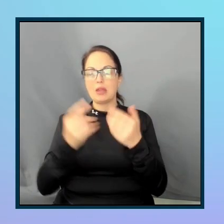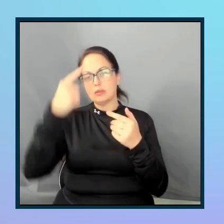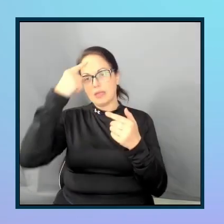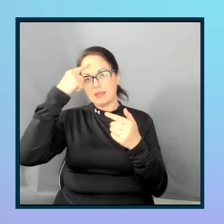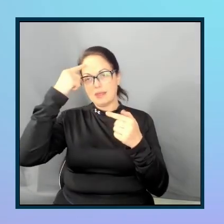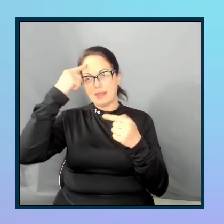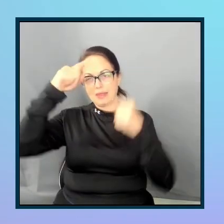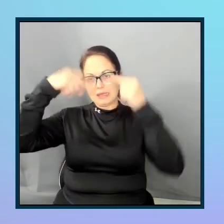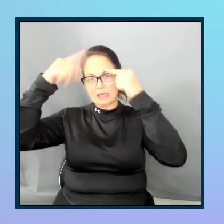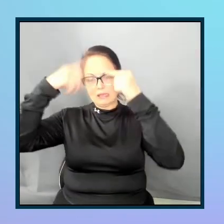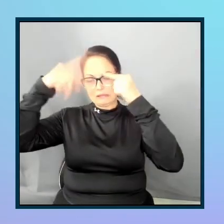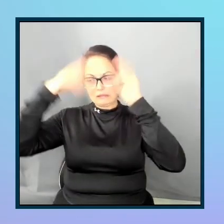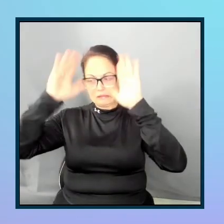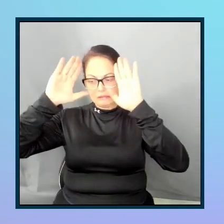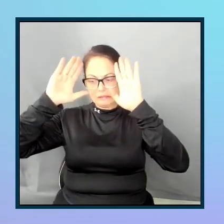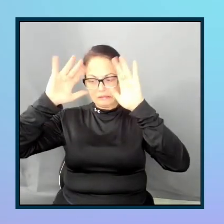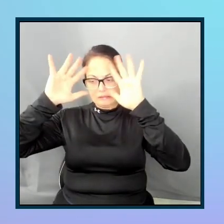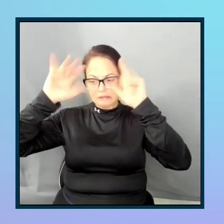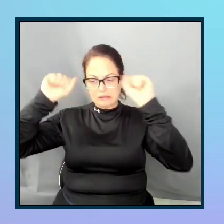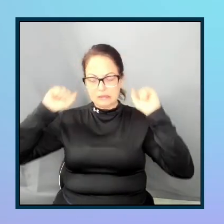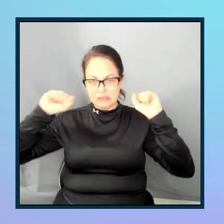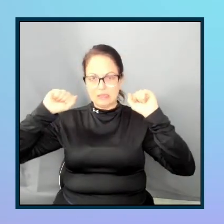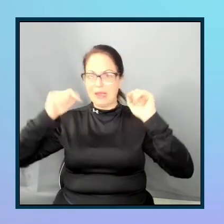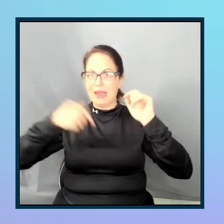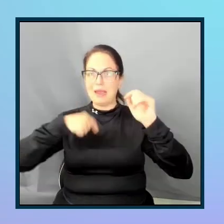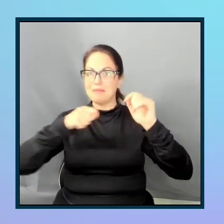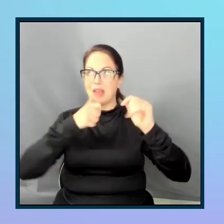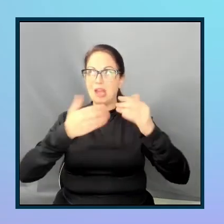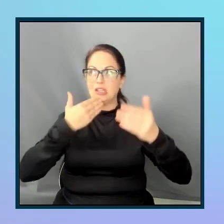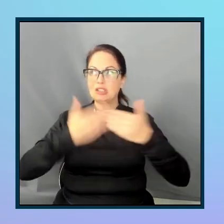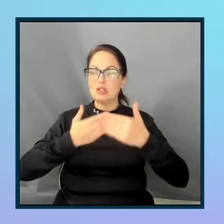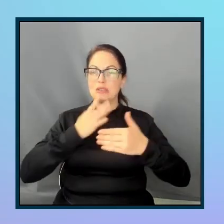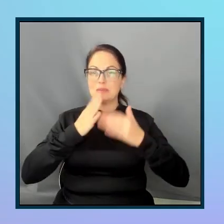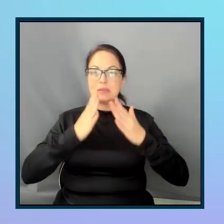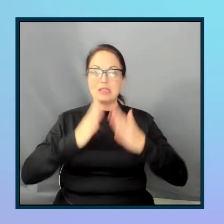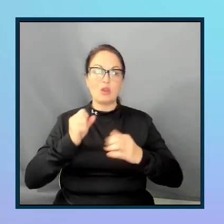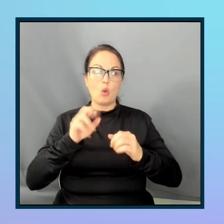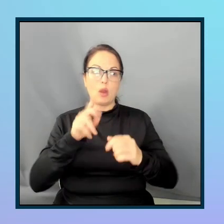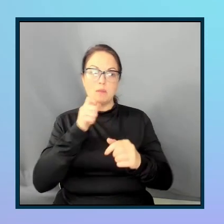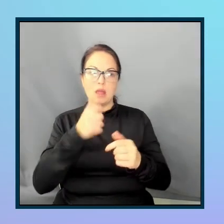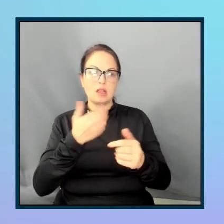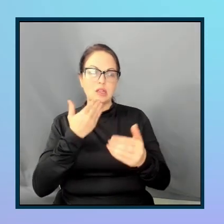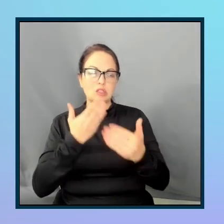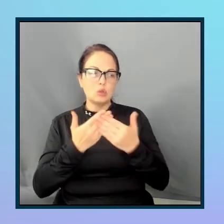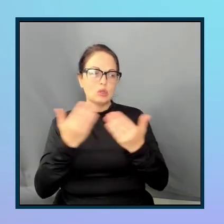"Oh my goodness, I'm not a good speaker or I'm not gonna do good here." You can check in with yourself and say,